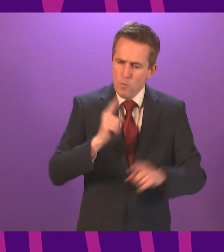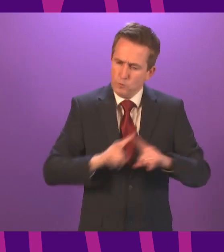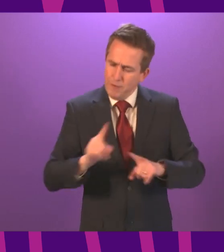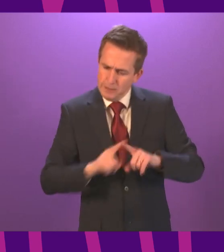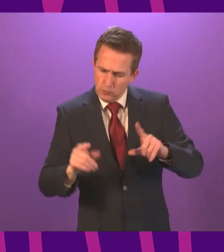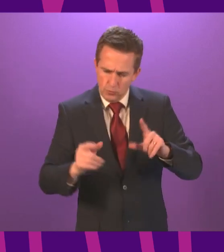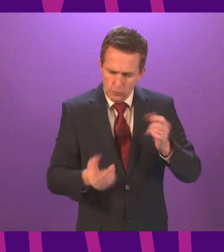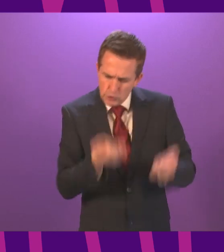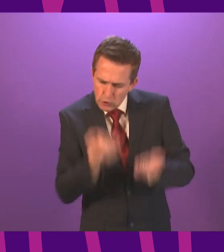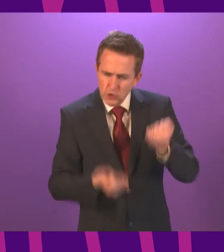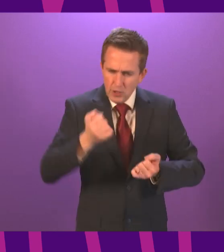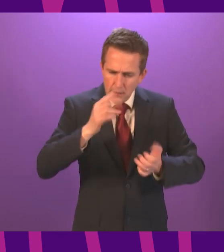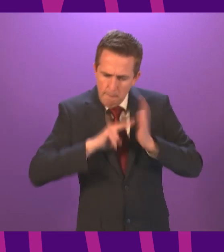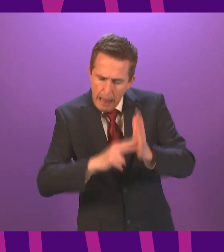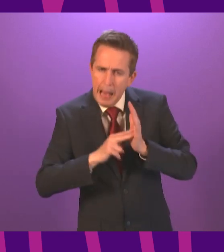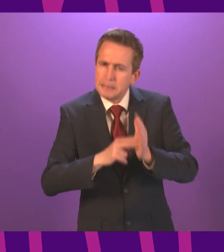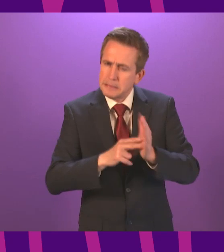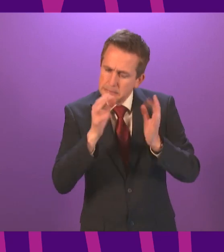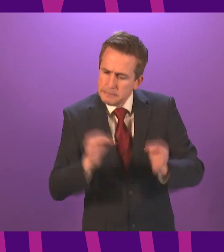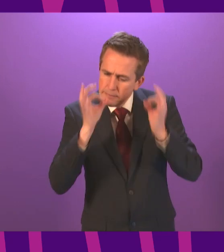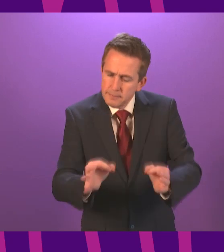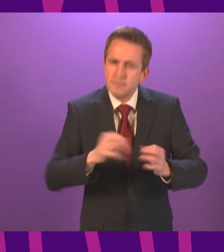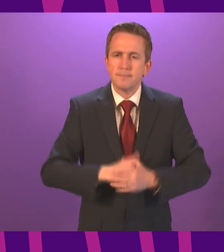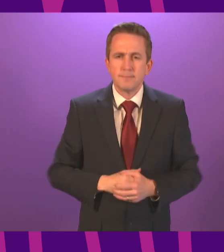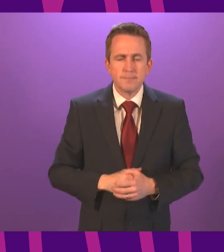More broadly, we are working with the older people’s strategic action forum on plans